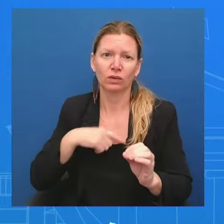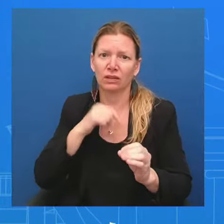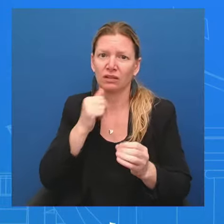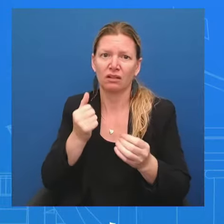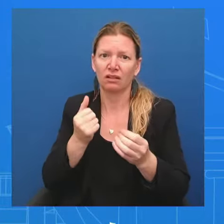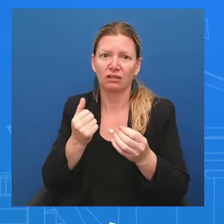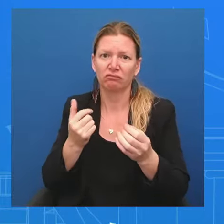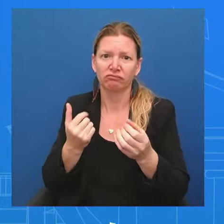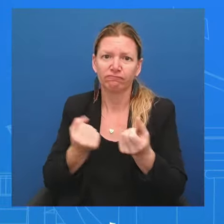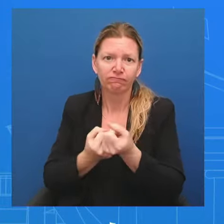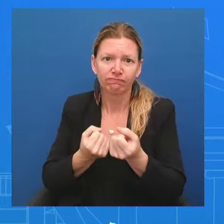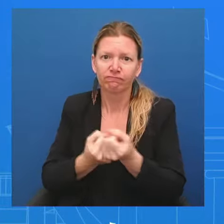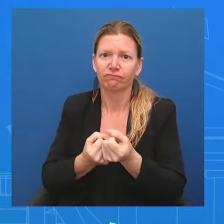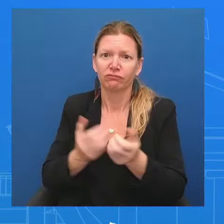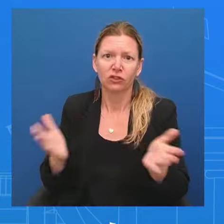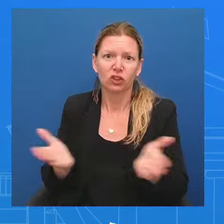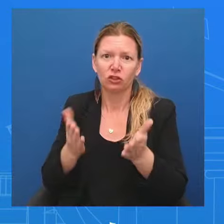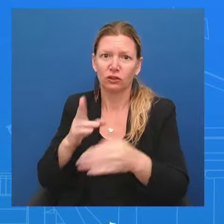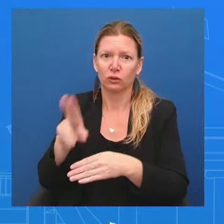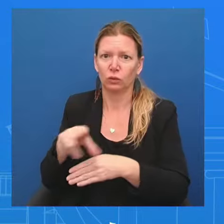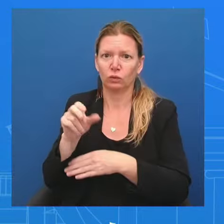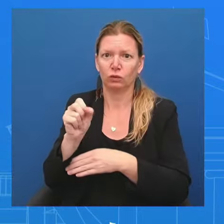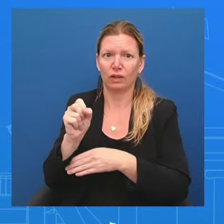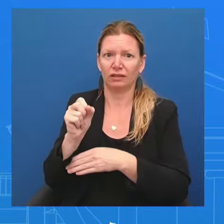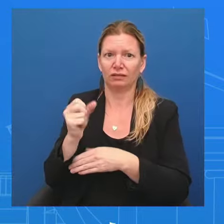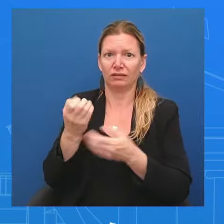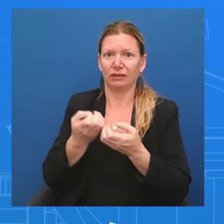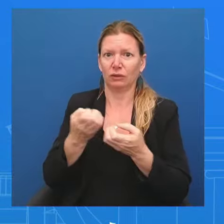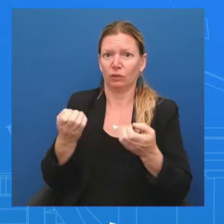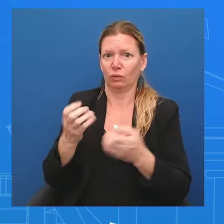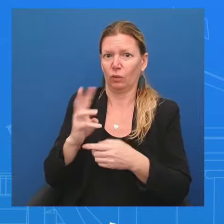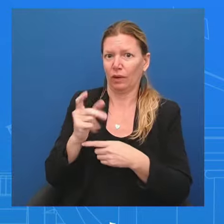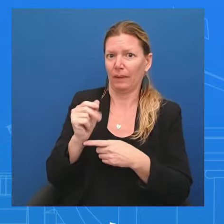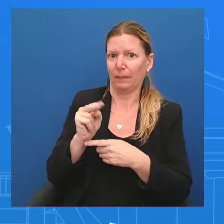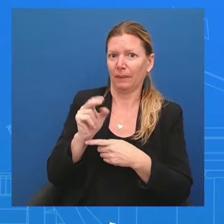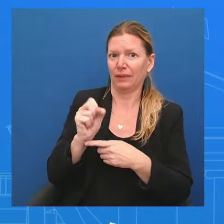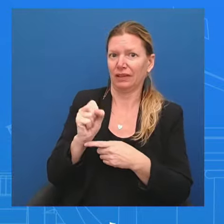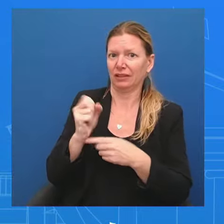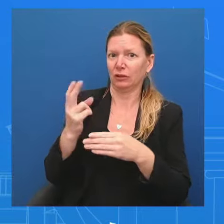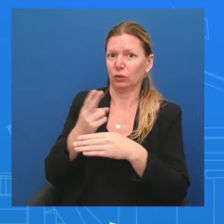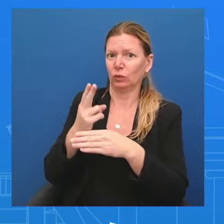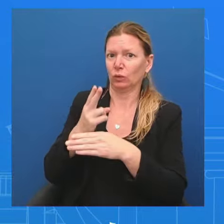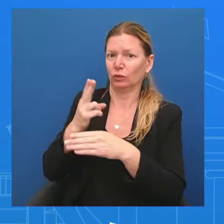I would note that the Ukrainians have in the past